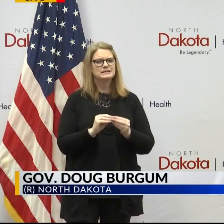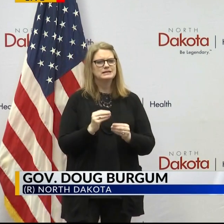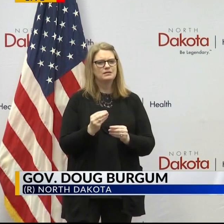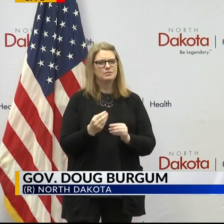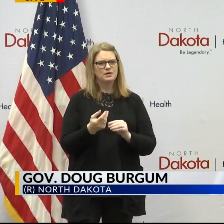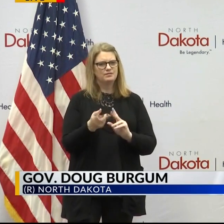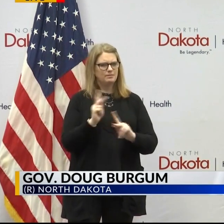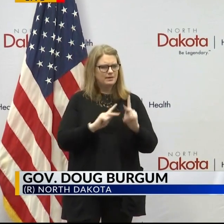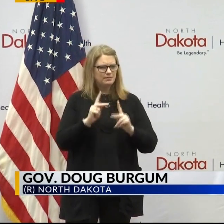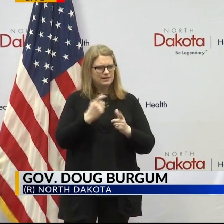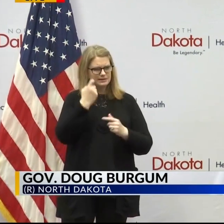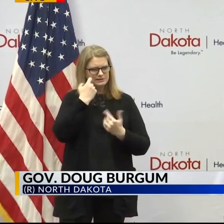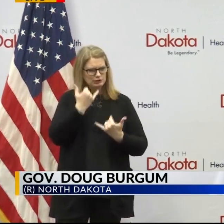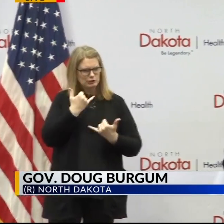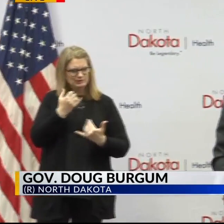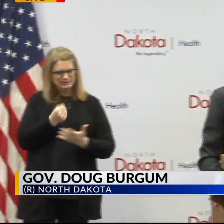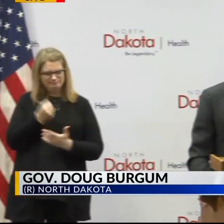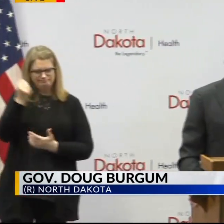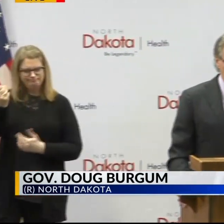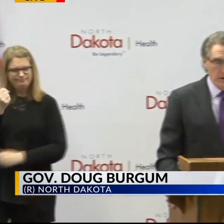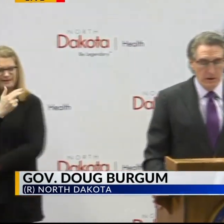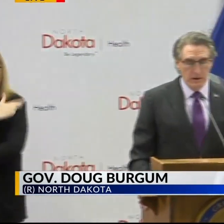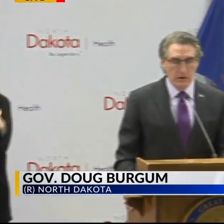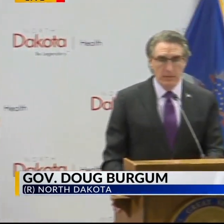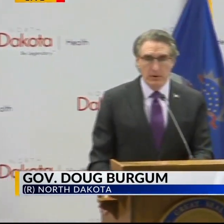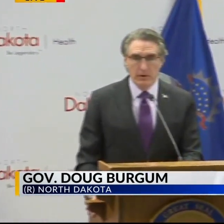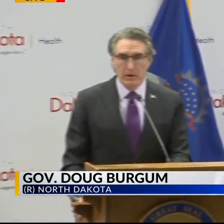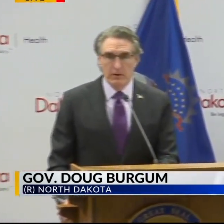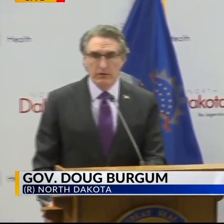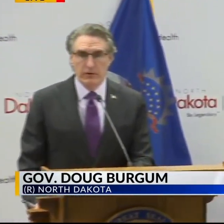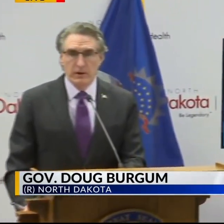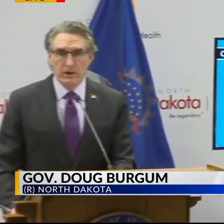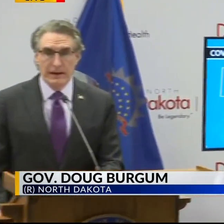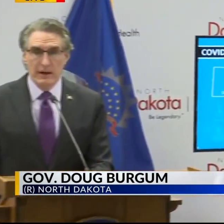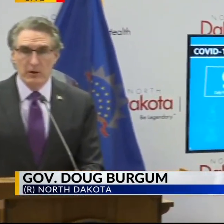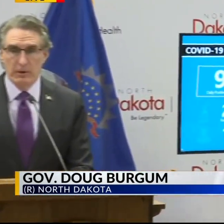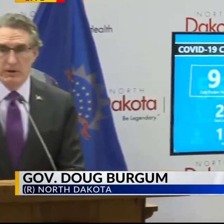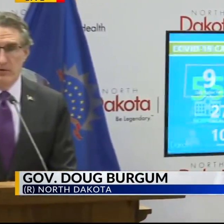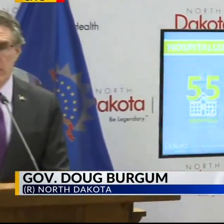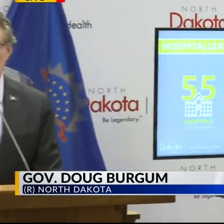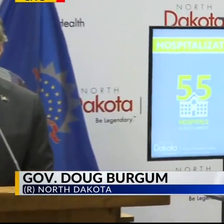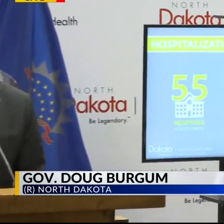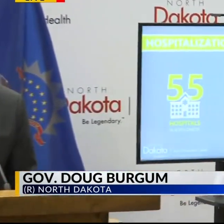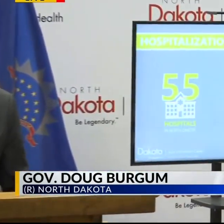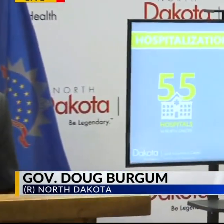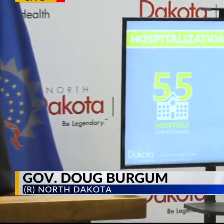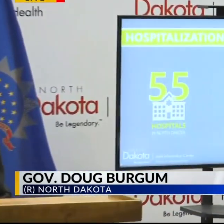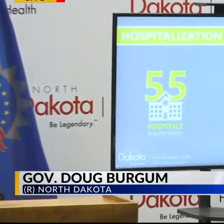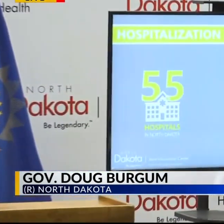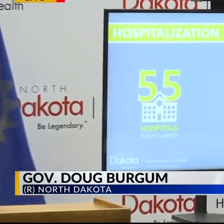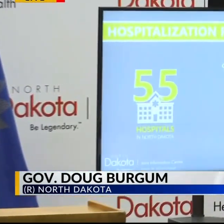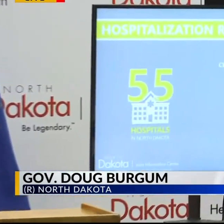THE NINE NUMBERS ON IS THE NUMBER 13. THAT IS THE NUMBER OF PEOPLE